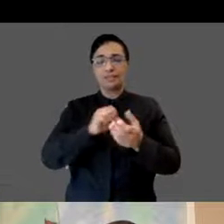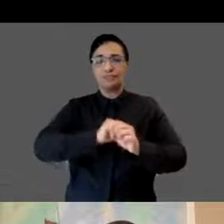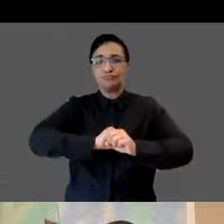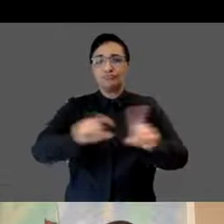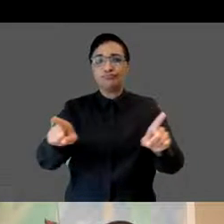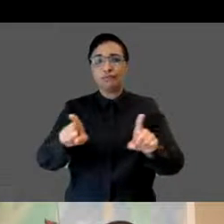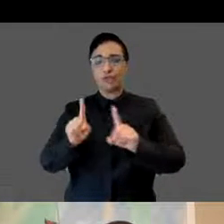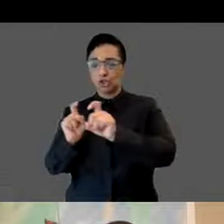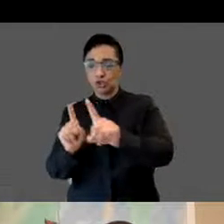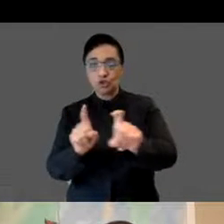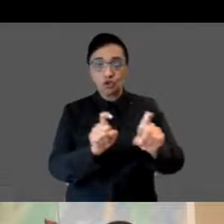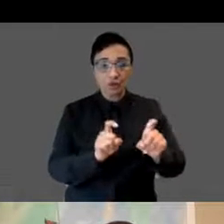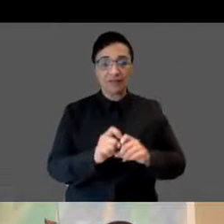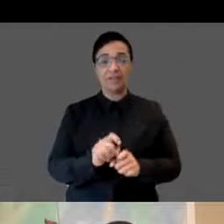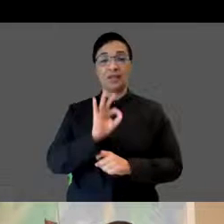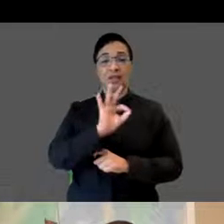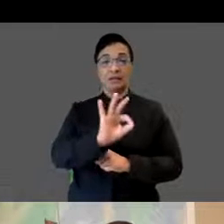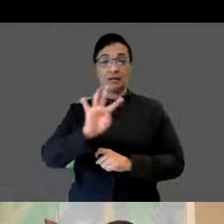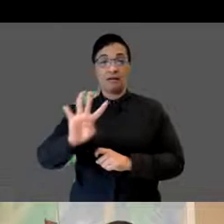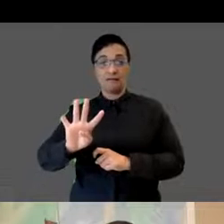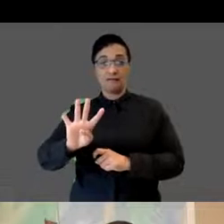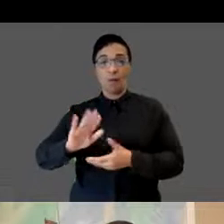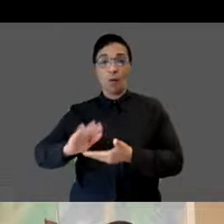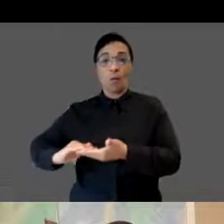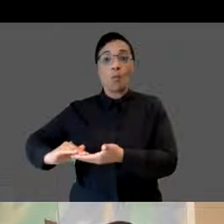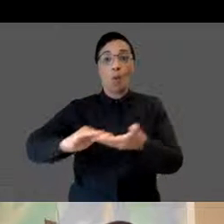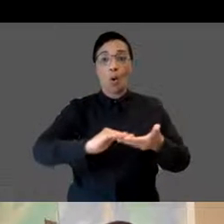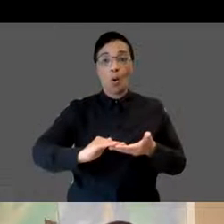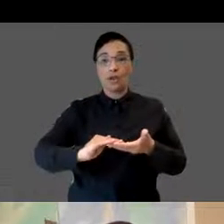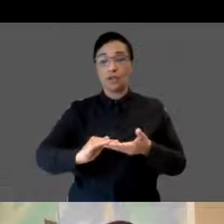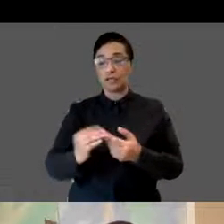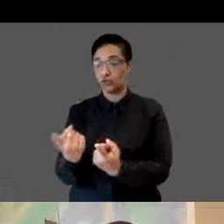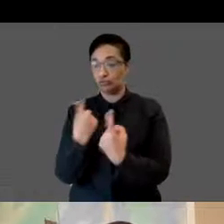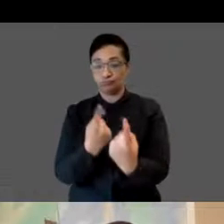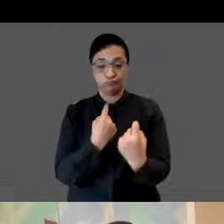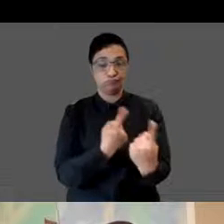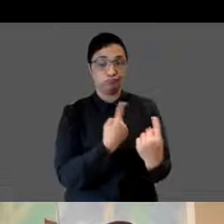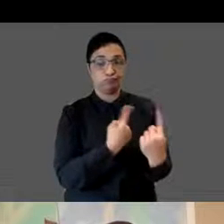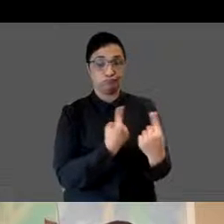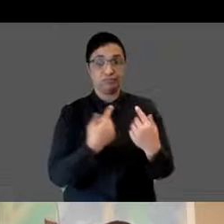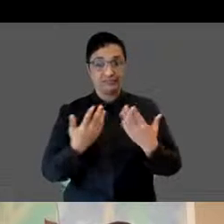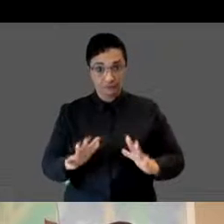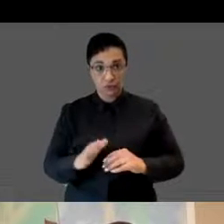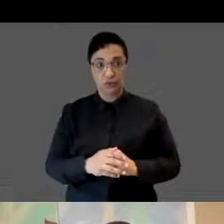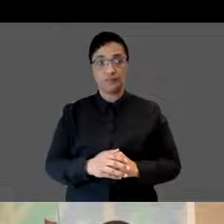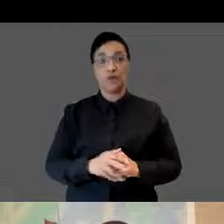We have 34 organizations responding to that survey.